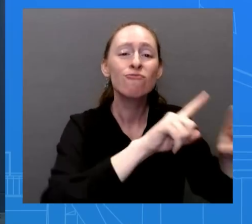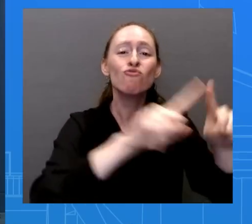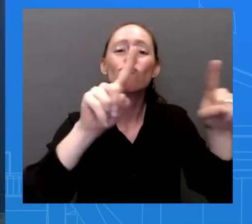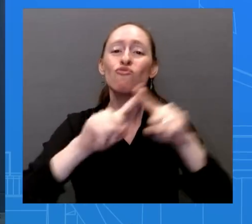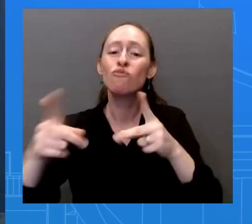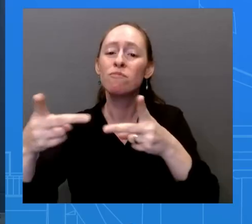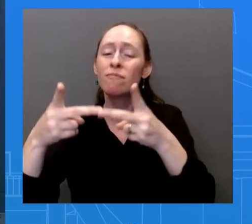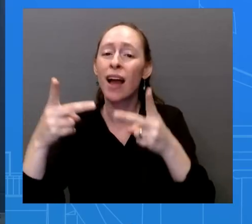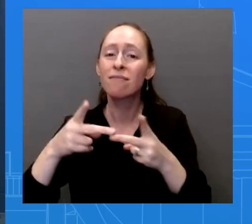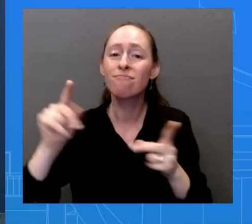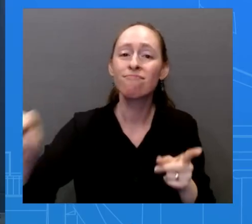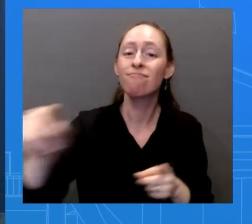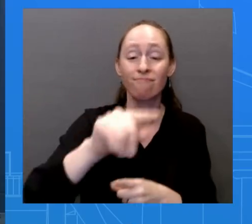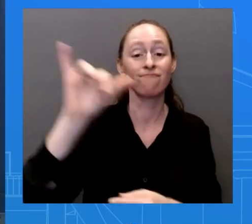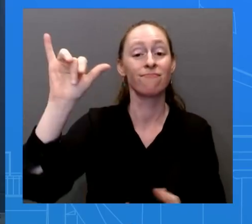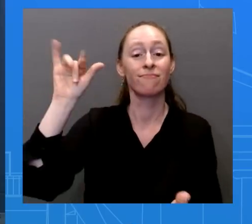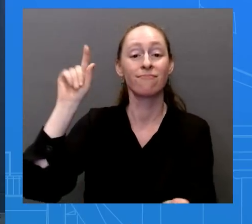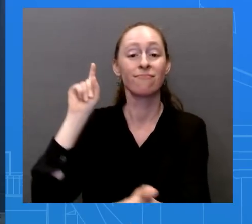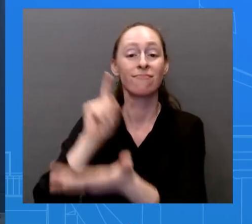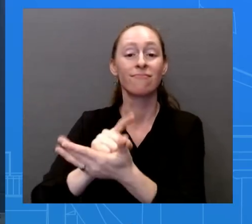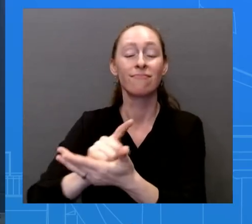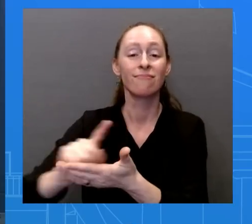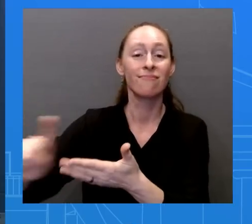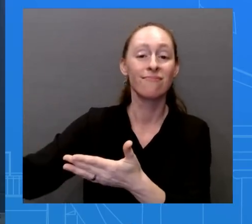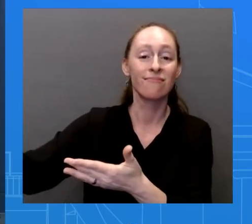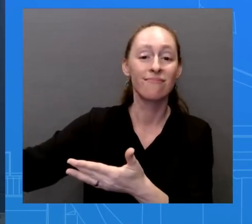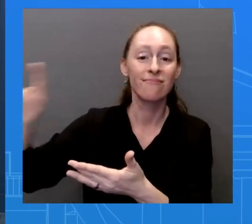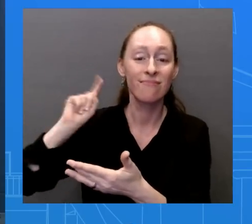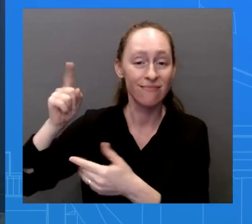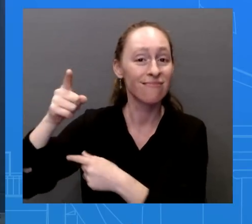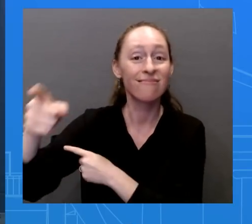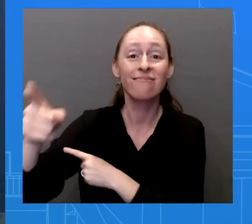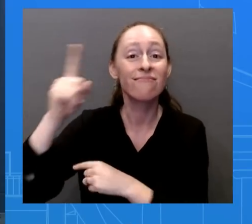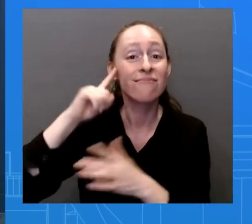at the Talladega Motor Speedway in Alabama to help drivers get their updated vaccine.